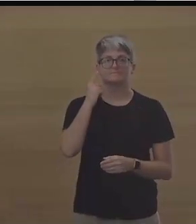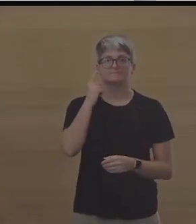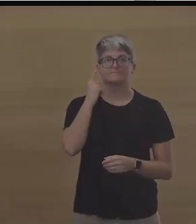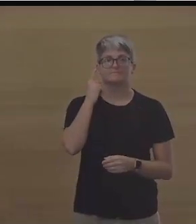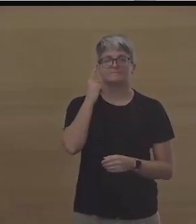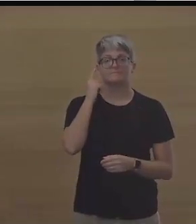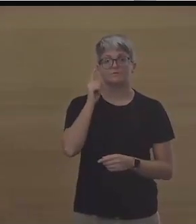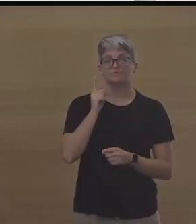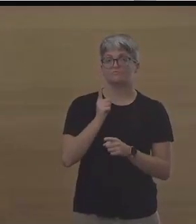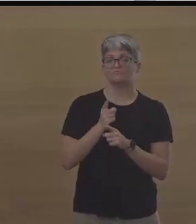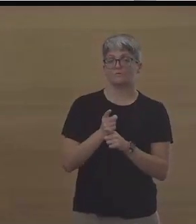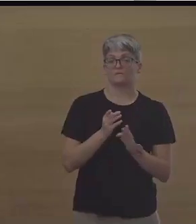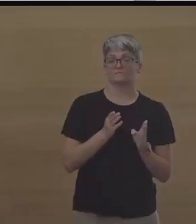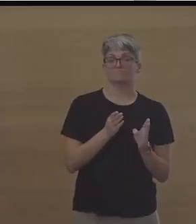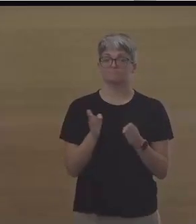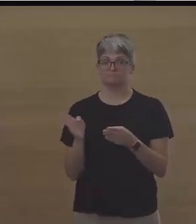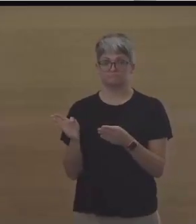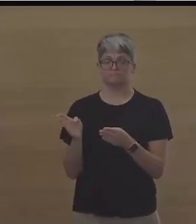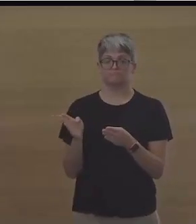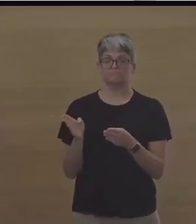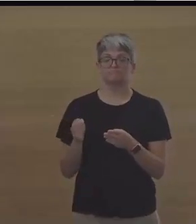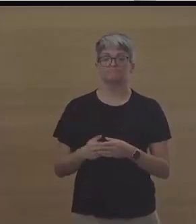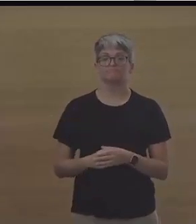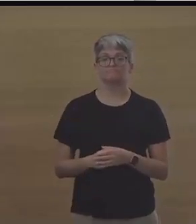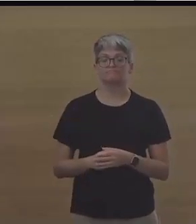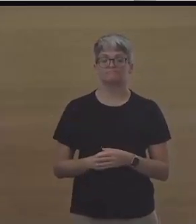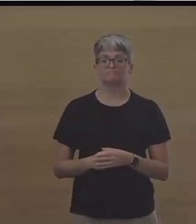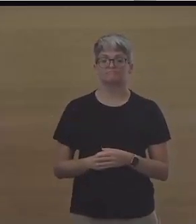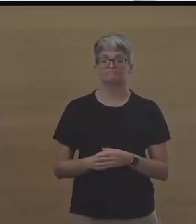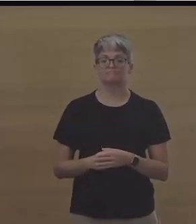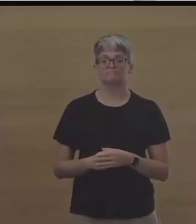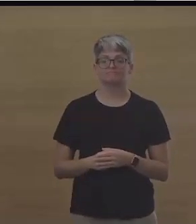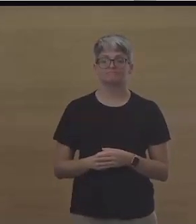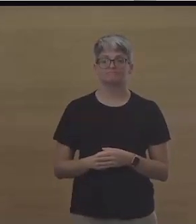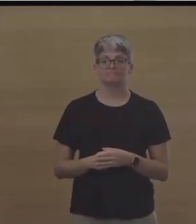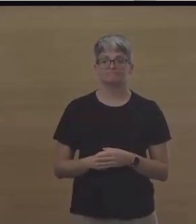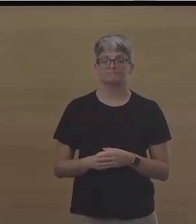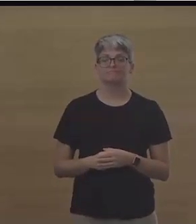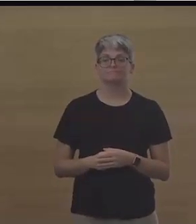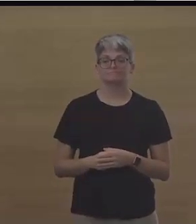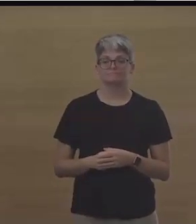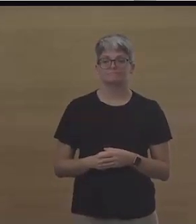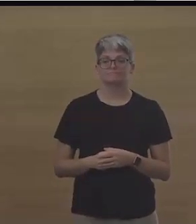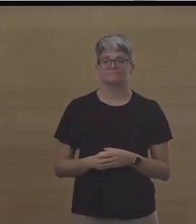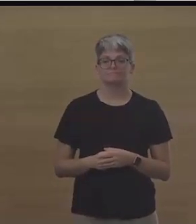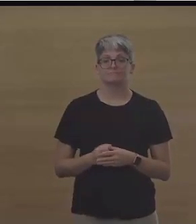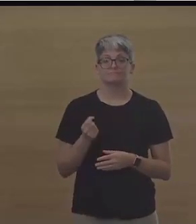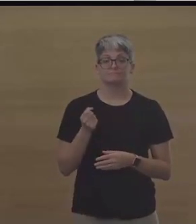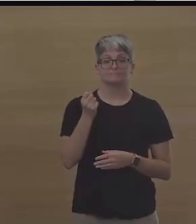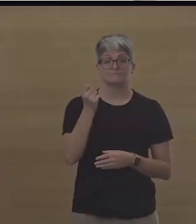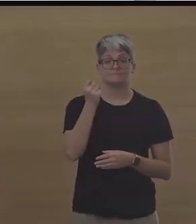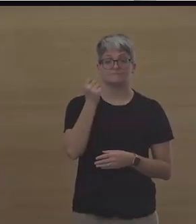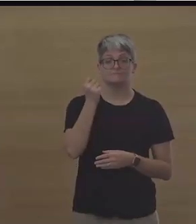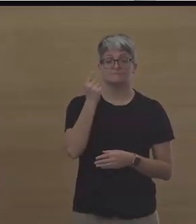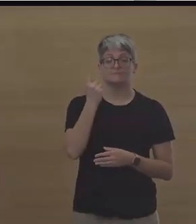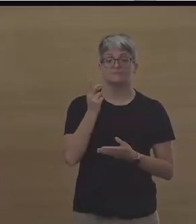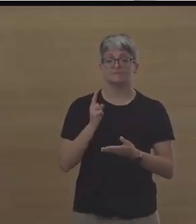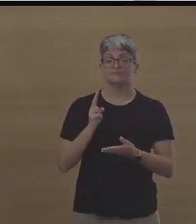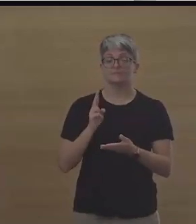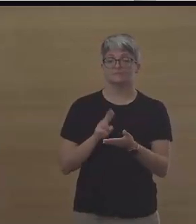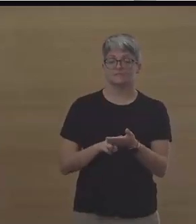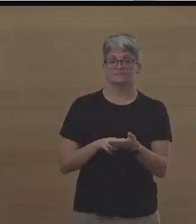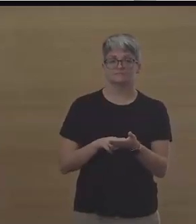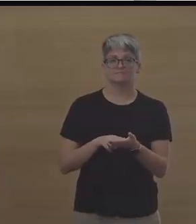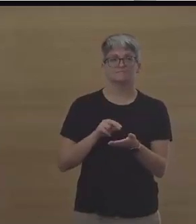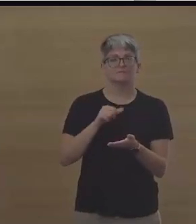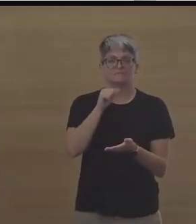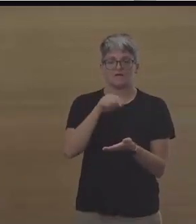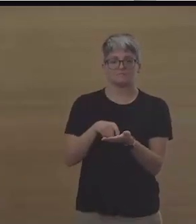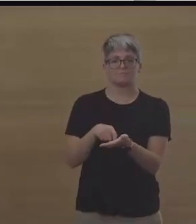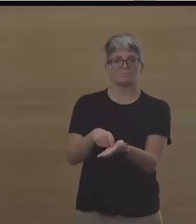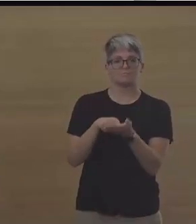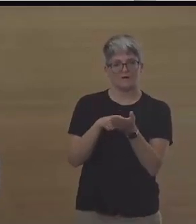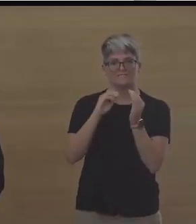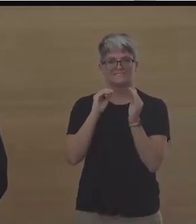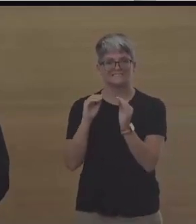but did not mandate that anything be taught in schools.